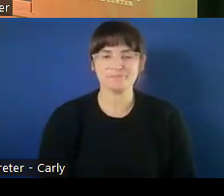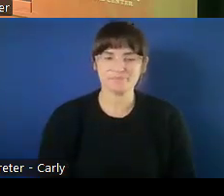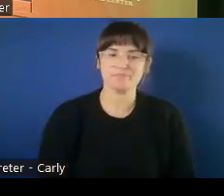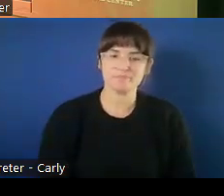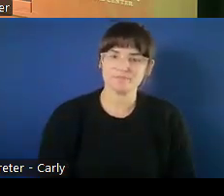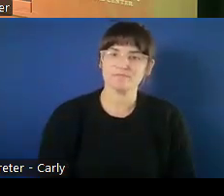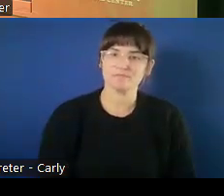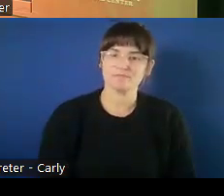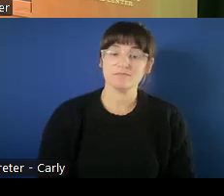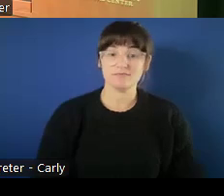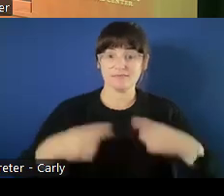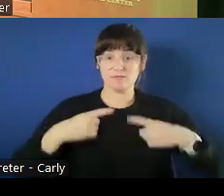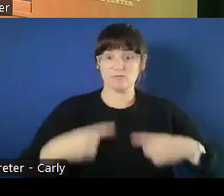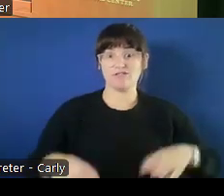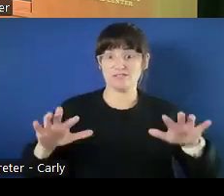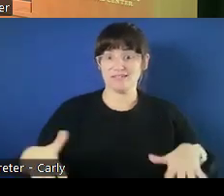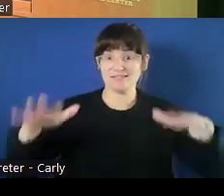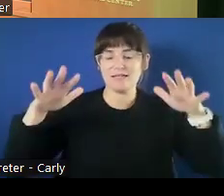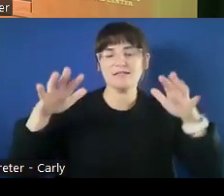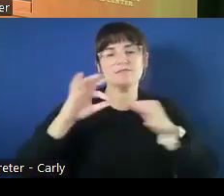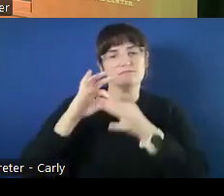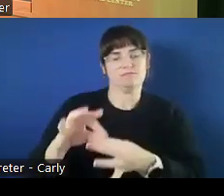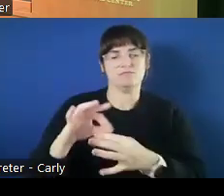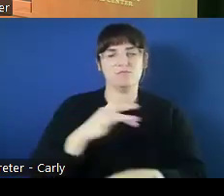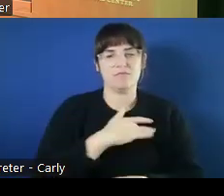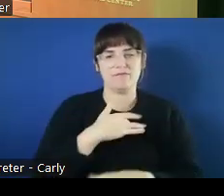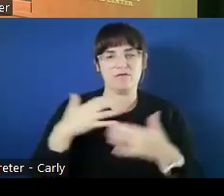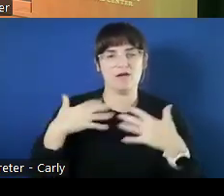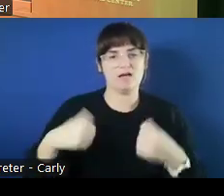so depression and anxiety are associated with cardiovascular health uh potentially through these